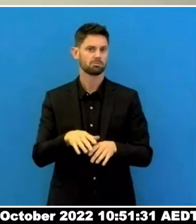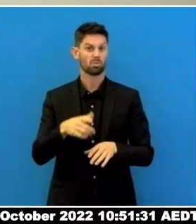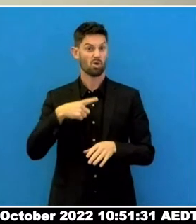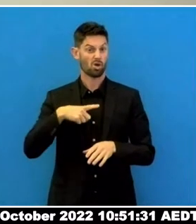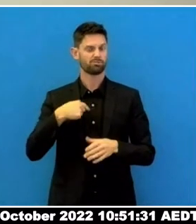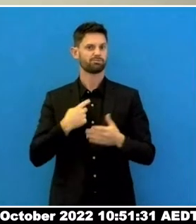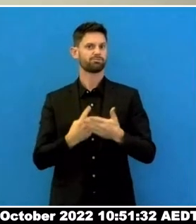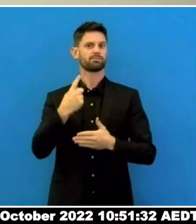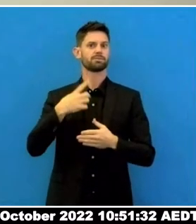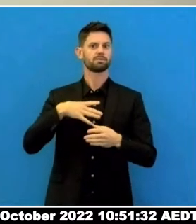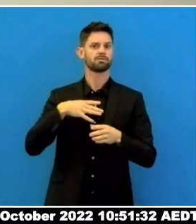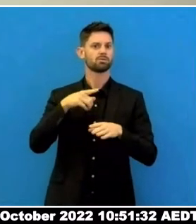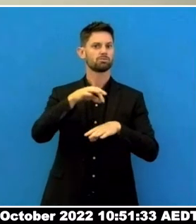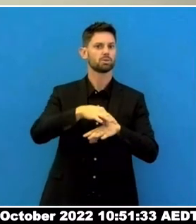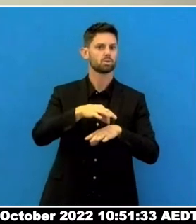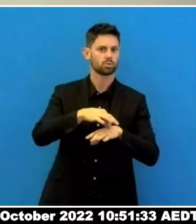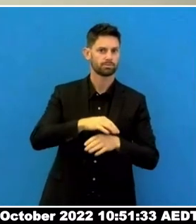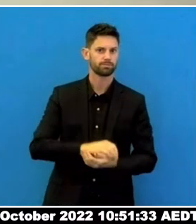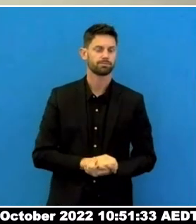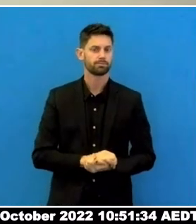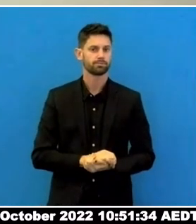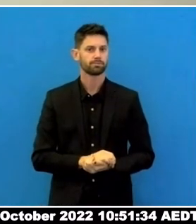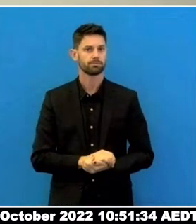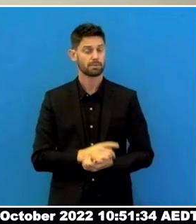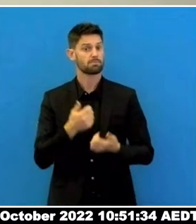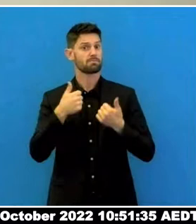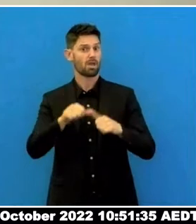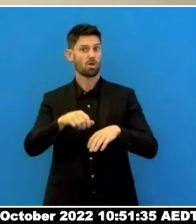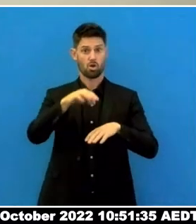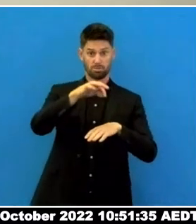After receiving treatment on the mainland, I was handcuffed